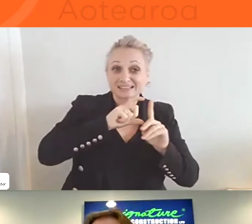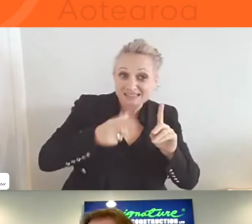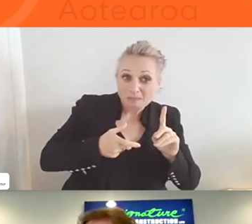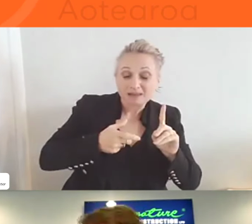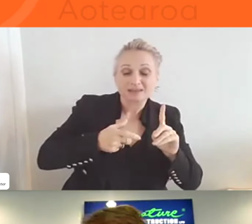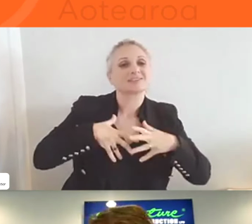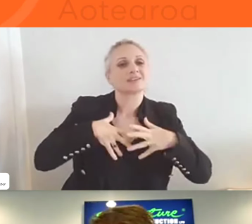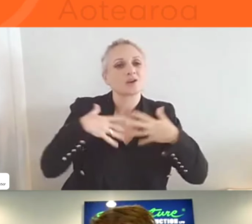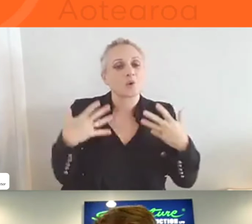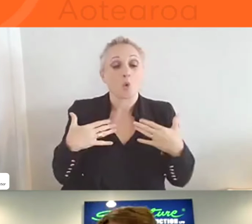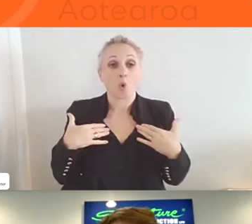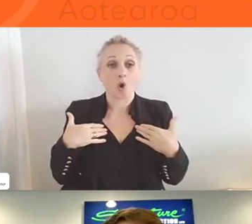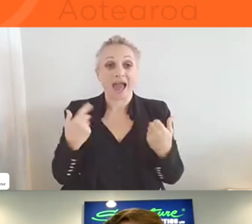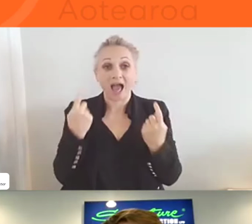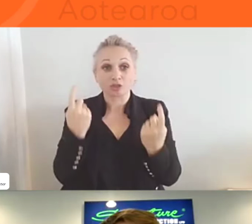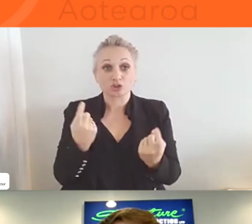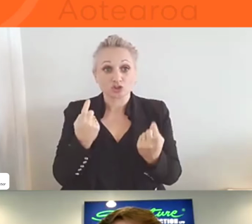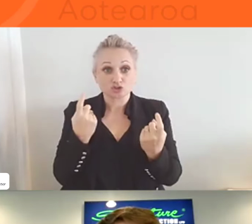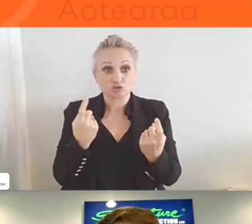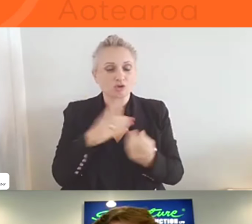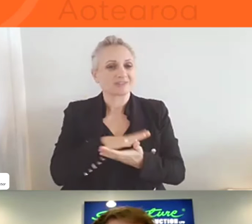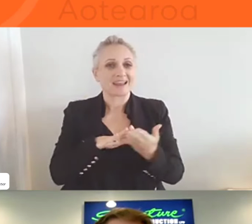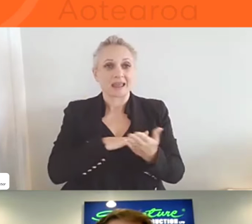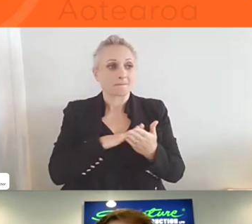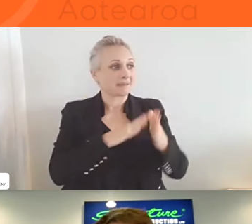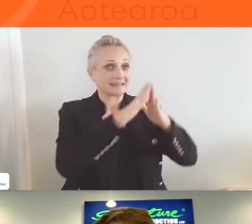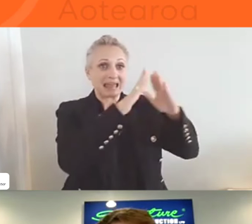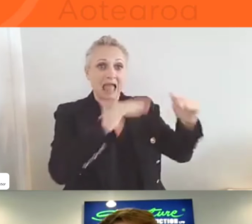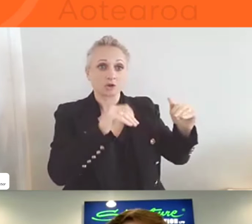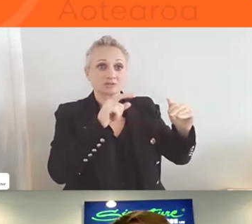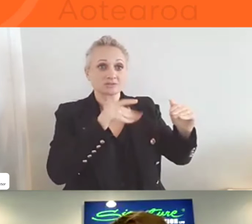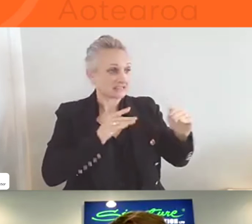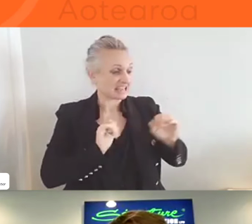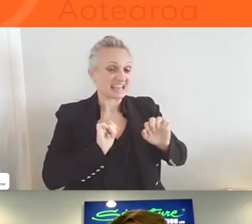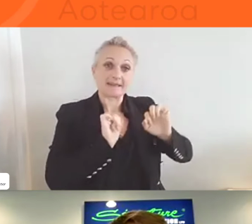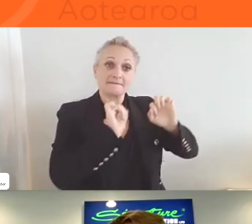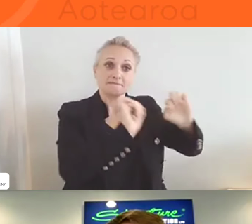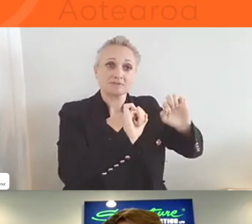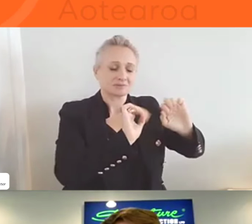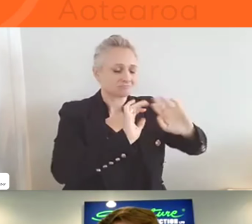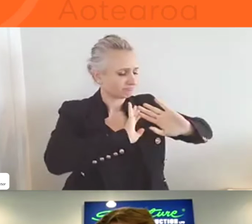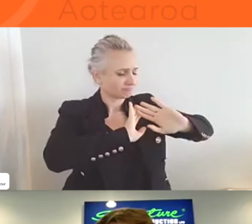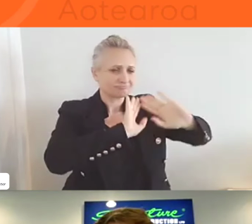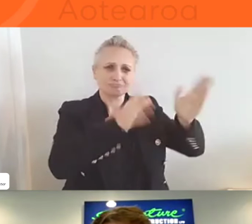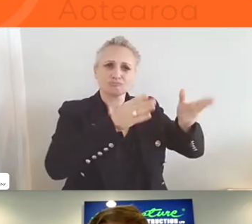to visit a home and be able to get in through the ground floor, as I understand it. There would be a bedroom on the ground floor